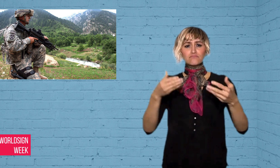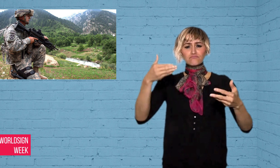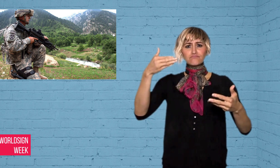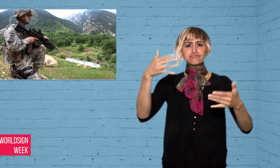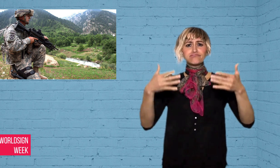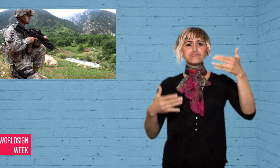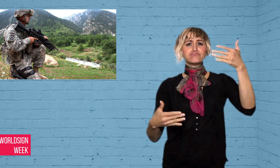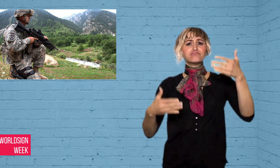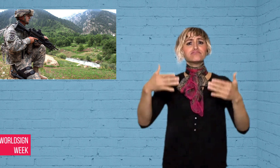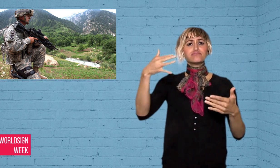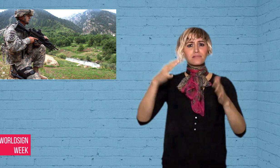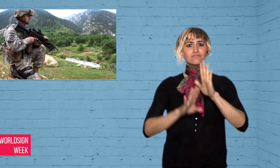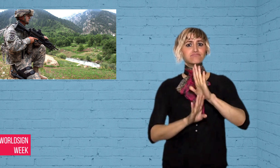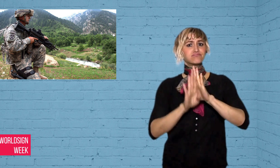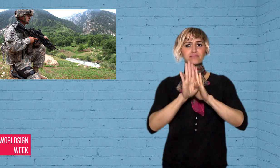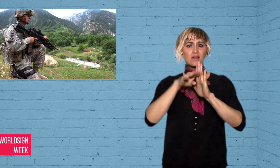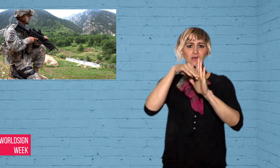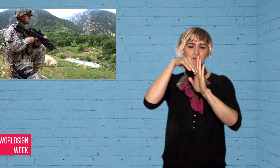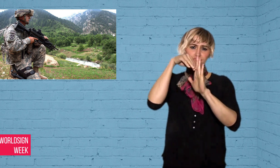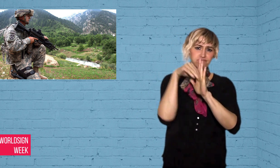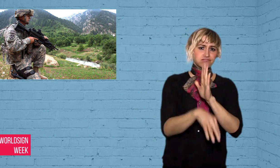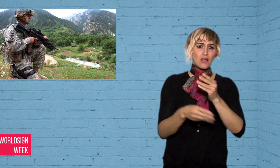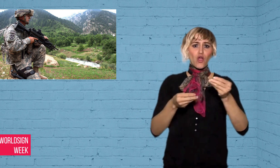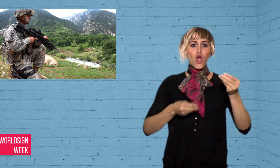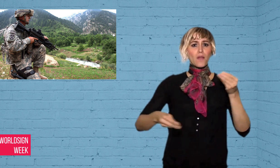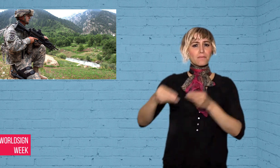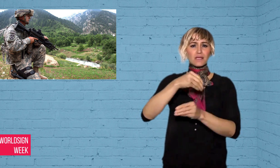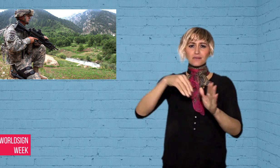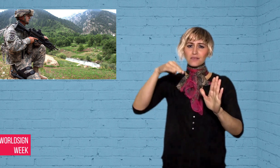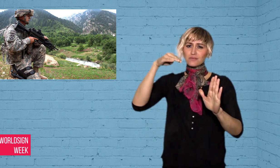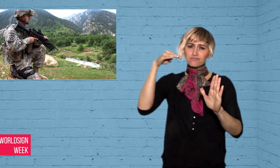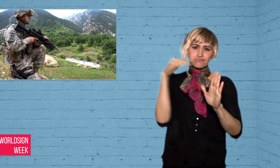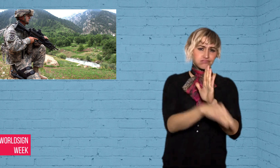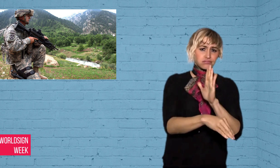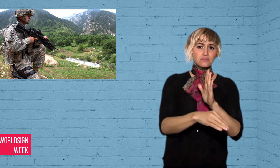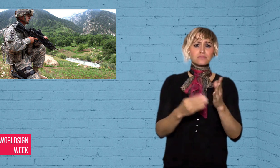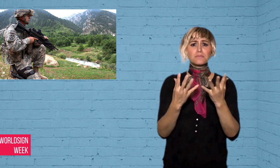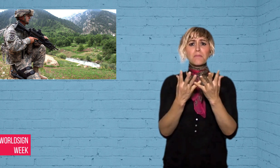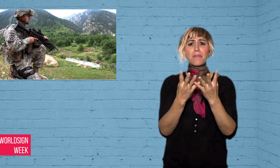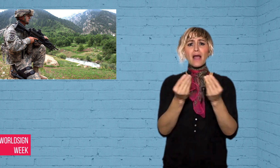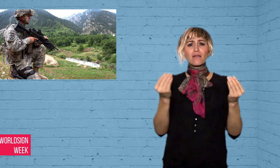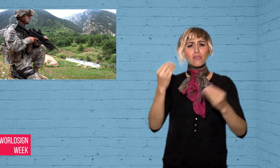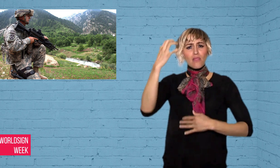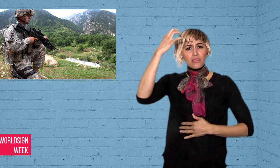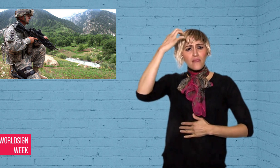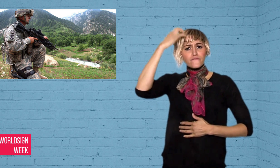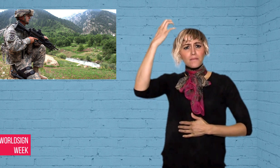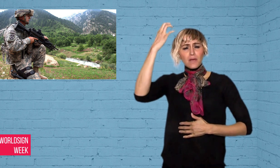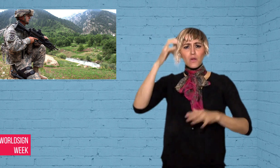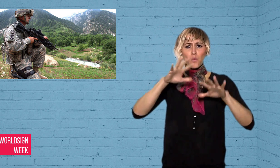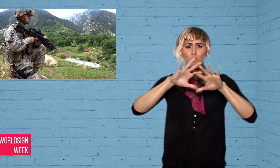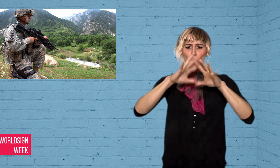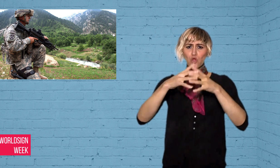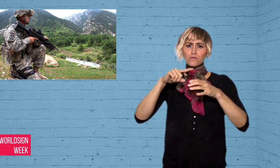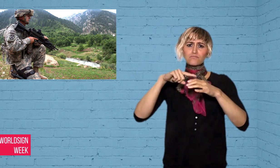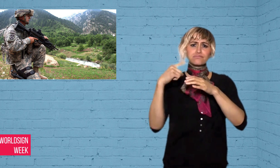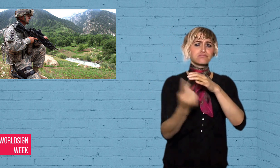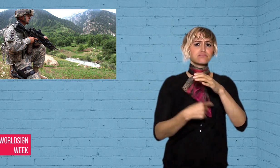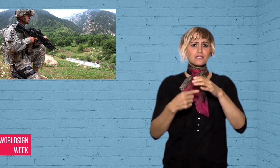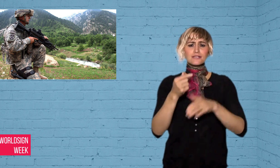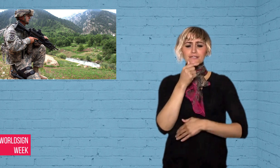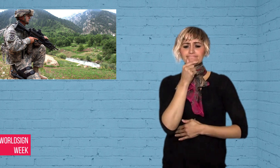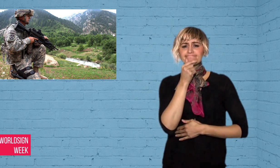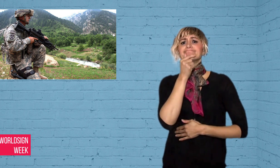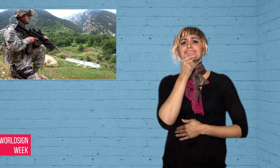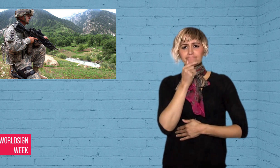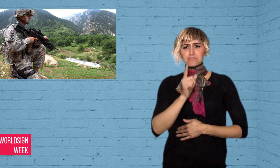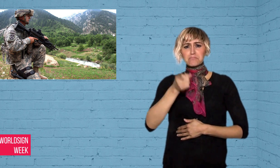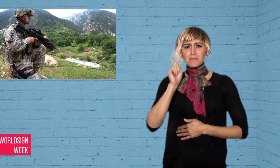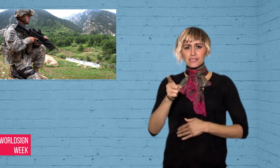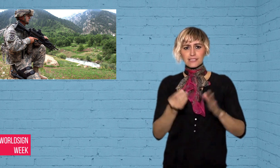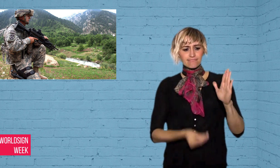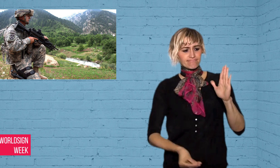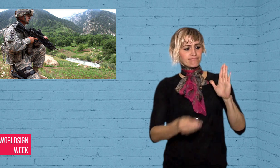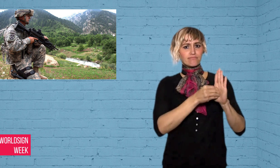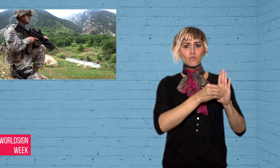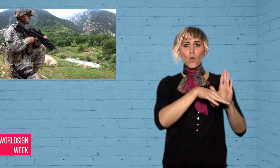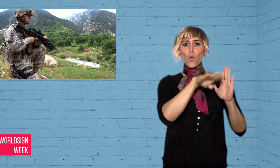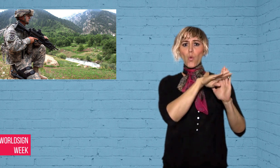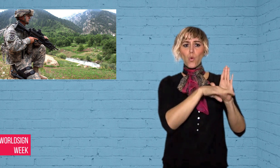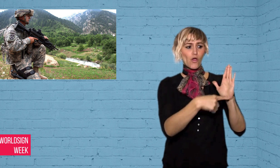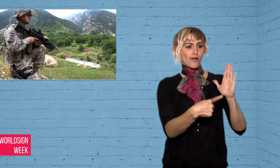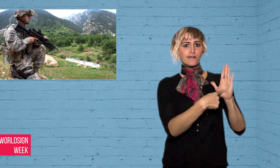Stock markets plummeted, many governments passed anti-terrorism laws,